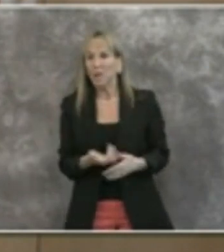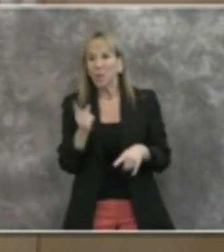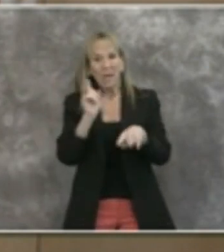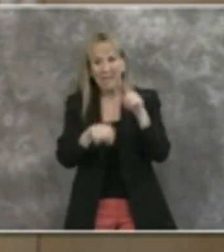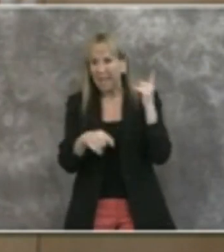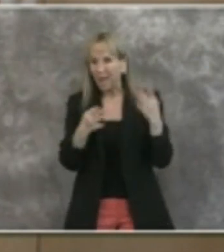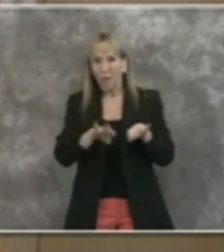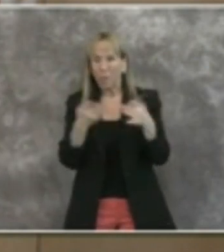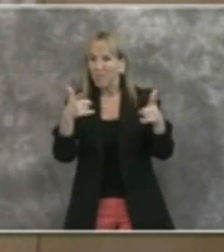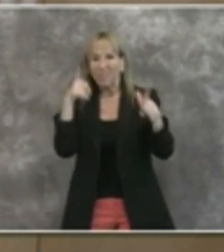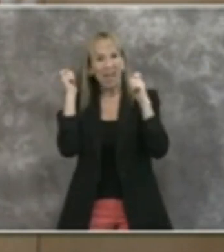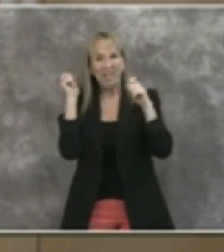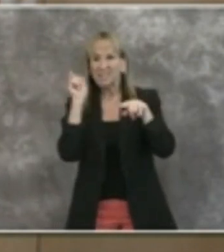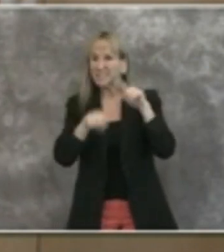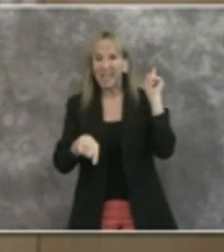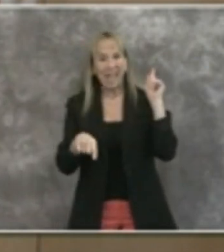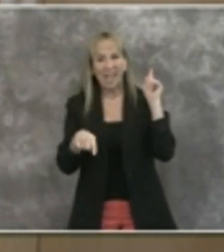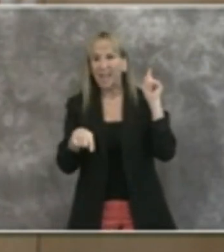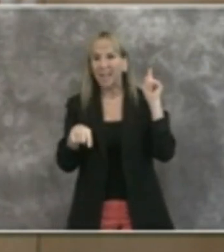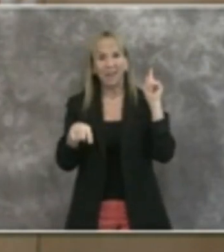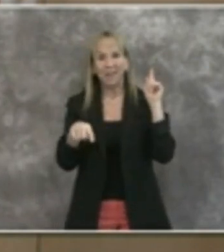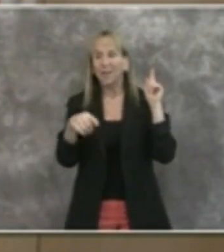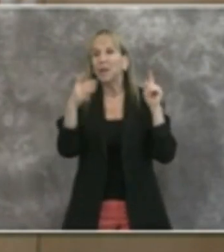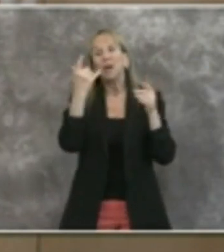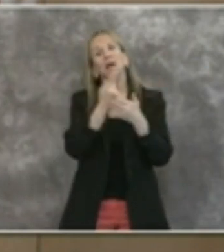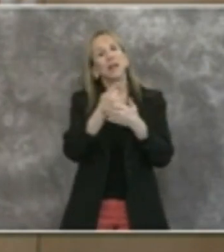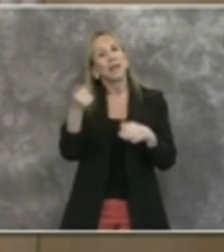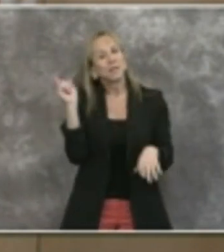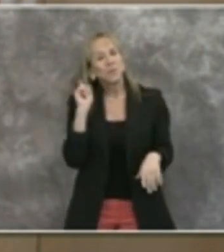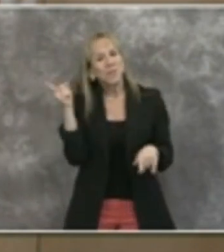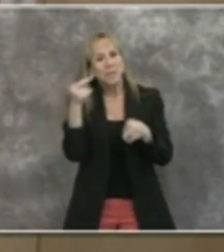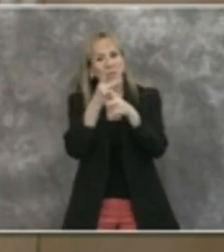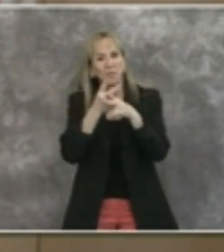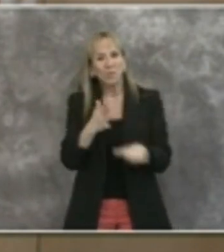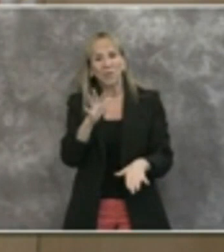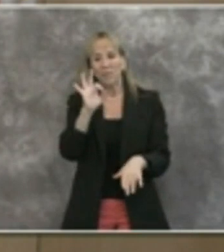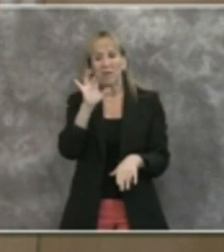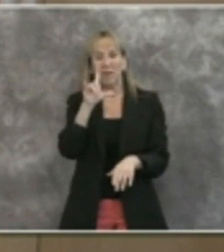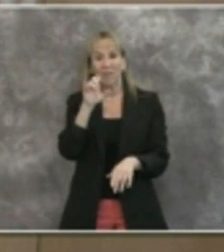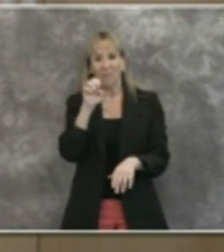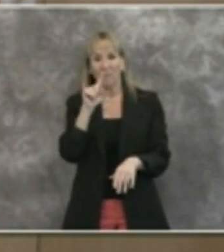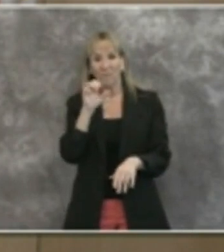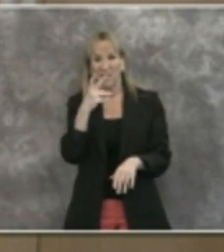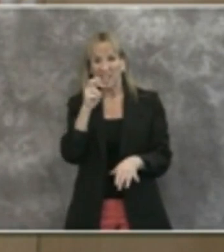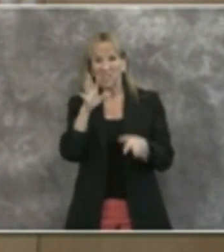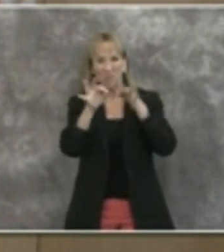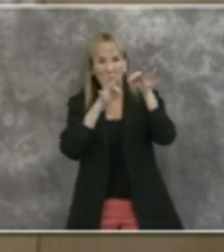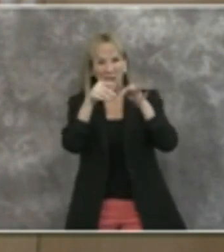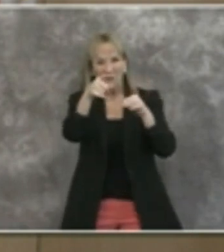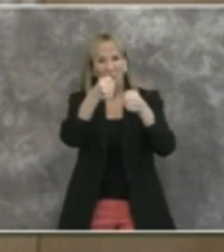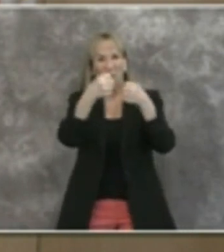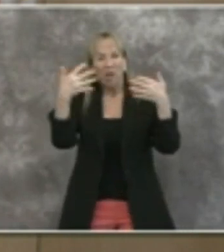BENEFIT OR THE ECONOMICAL. FOCUS OF BUSINESSES REOPENING.